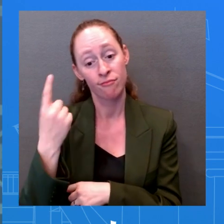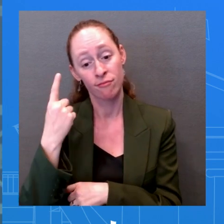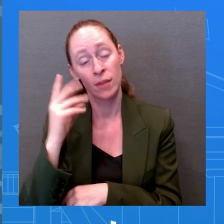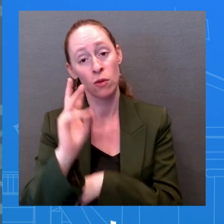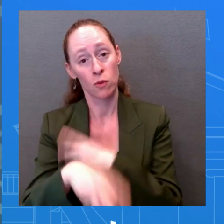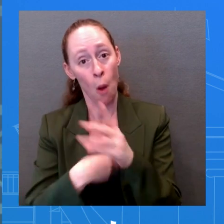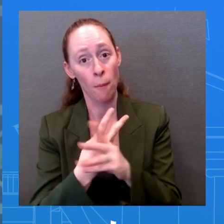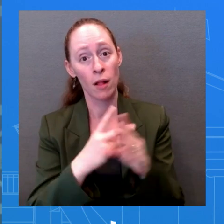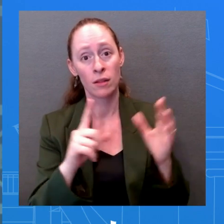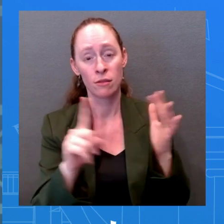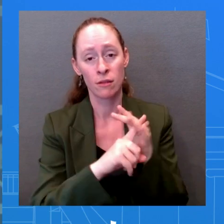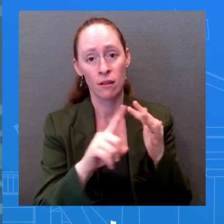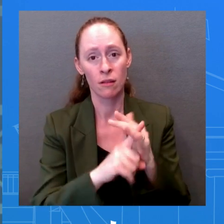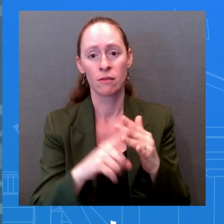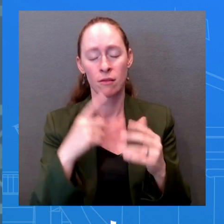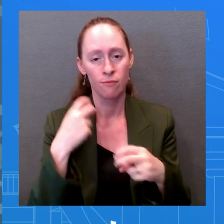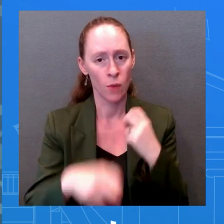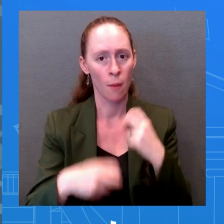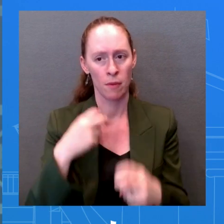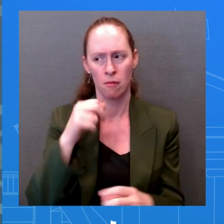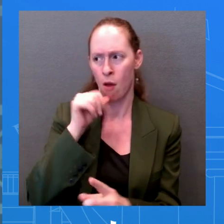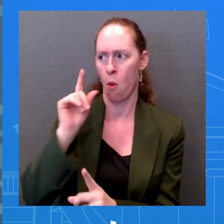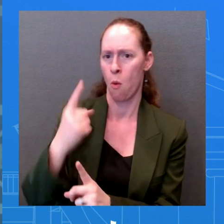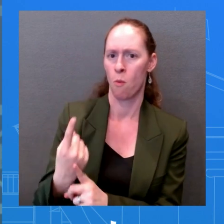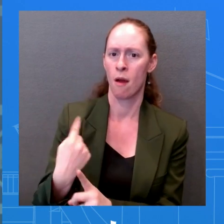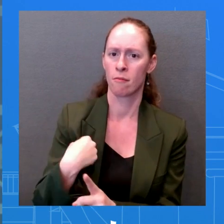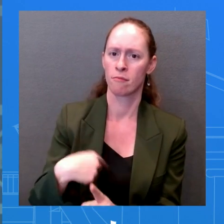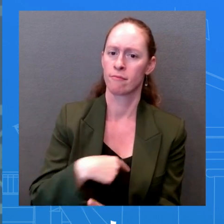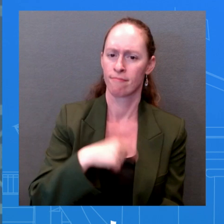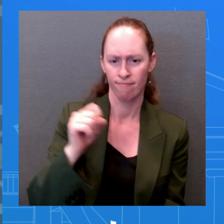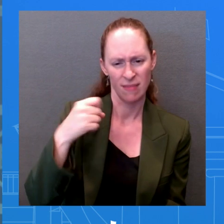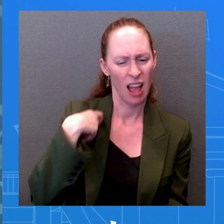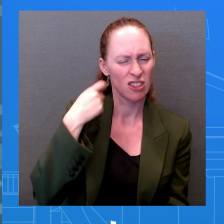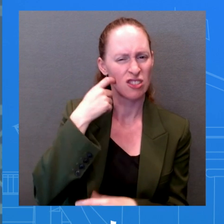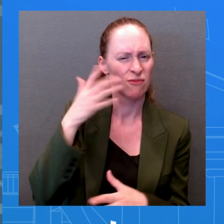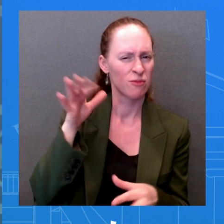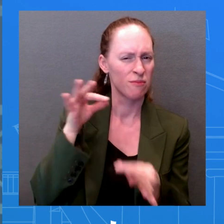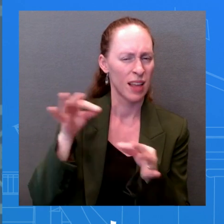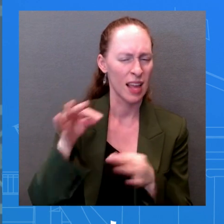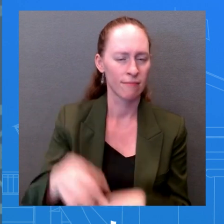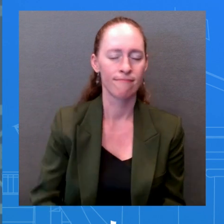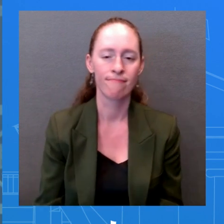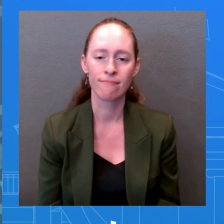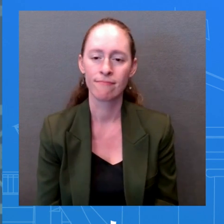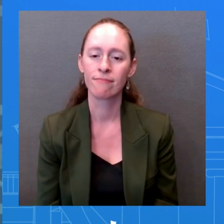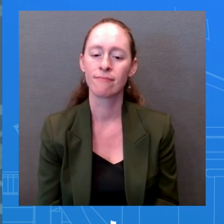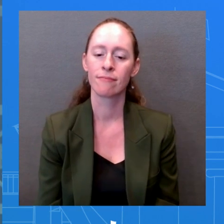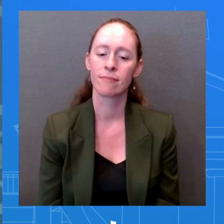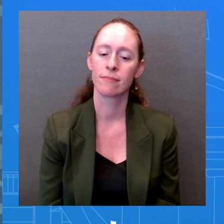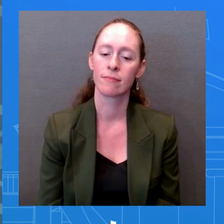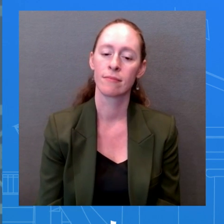as you're laying out for me -- that's dealing with inflation. And this is why the President has made this top of mind